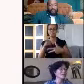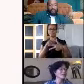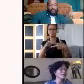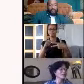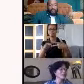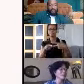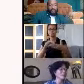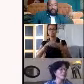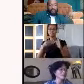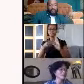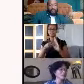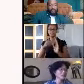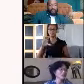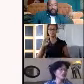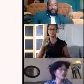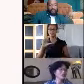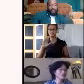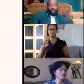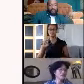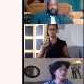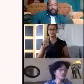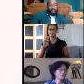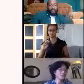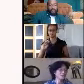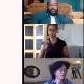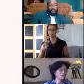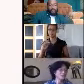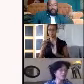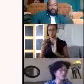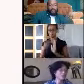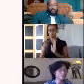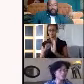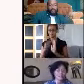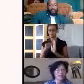practice of domination, which involves the subjugation of one people to another. And